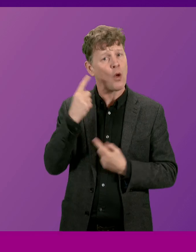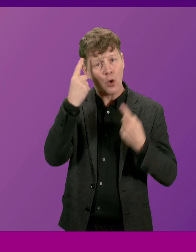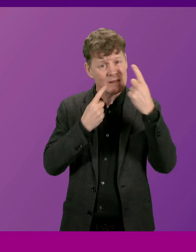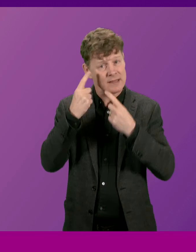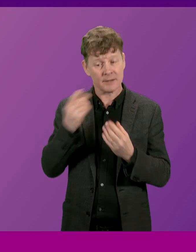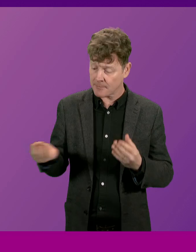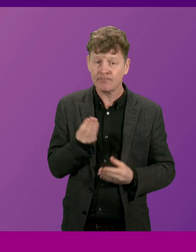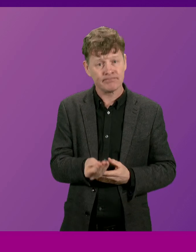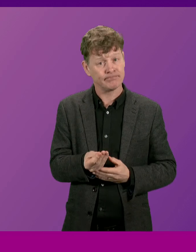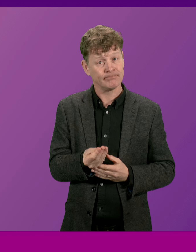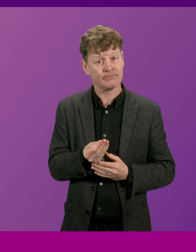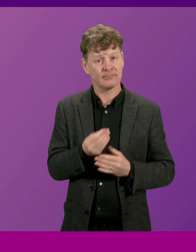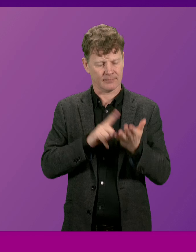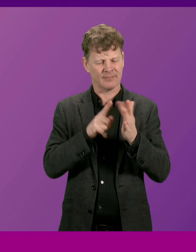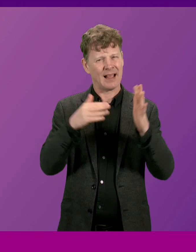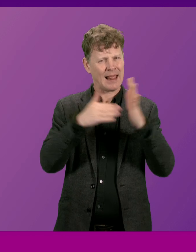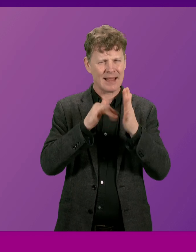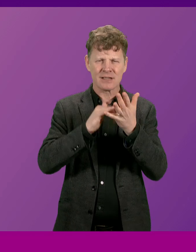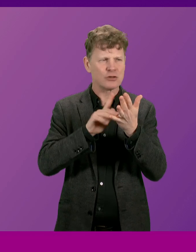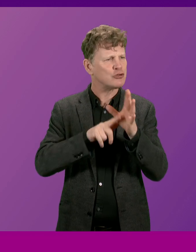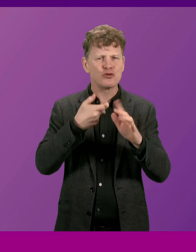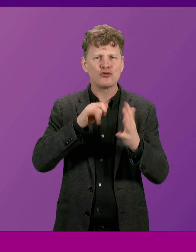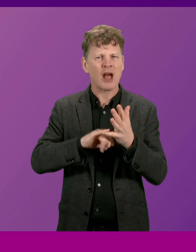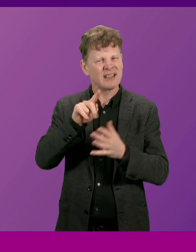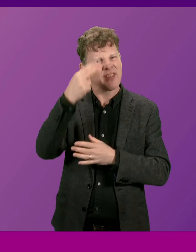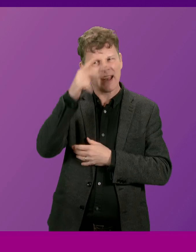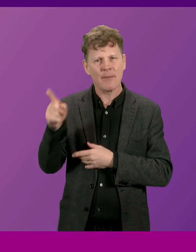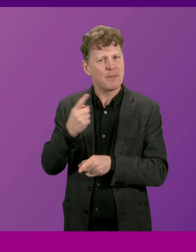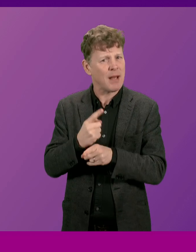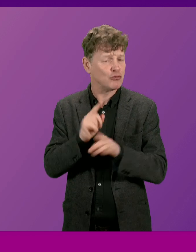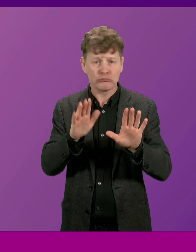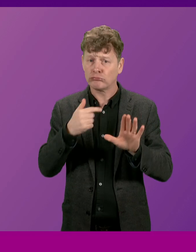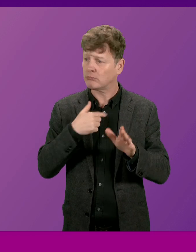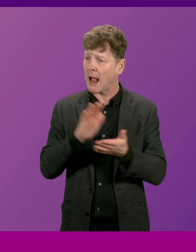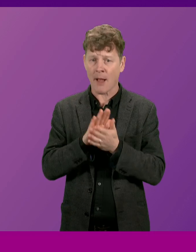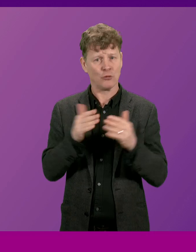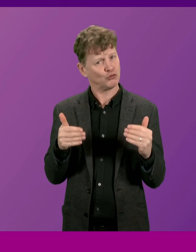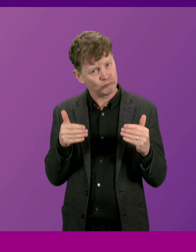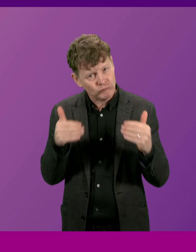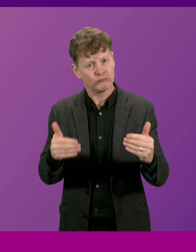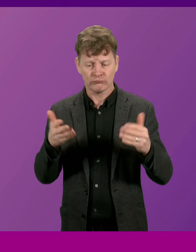those individuals—he mentioned the name of Liz Shanks—to advance those issues. We will consider